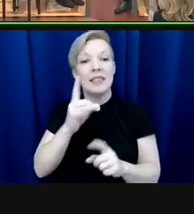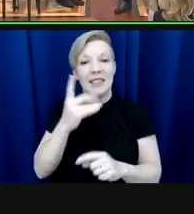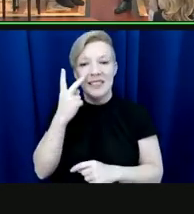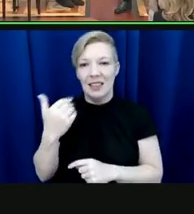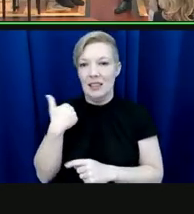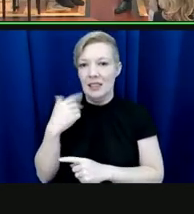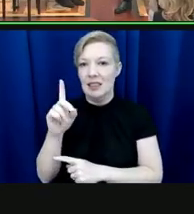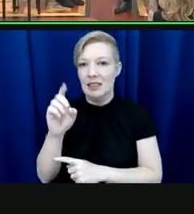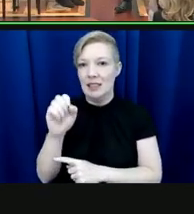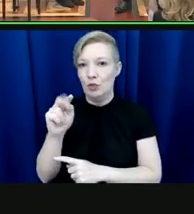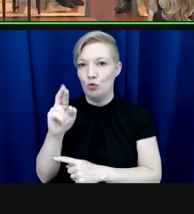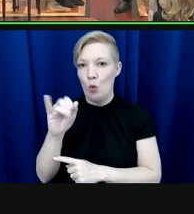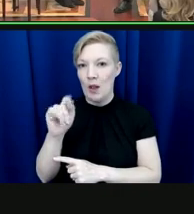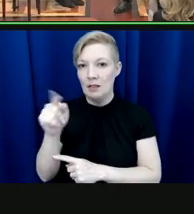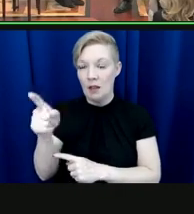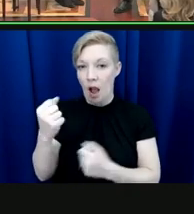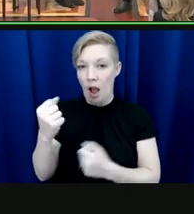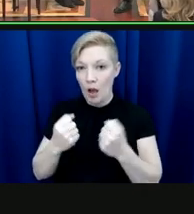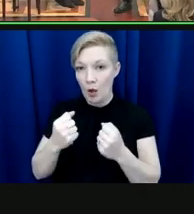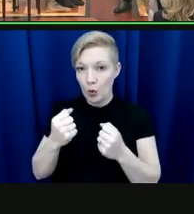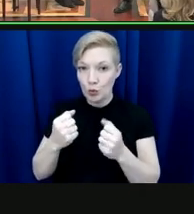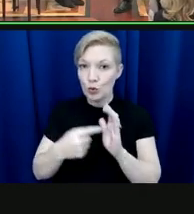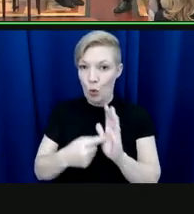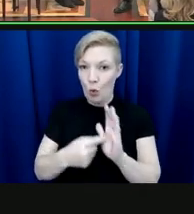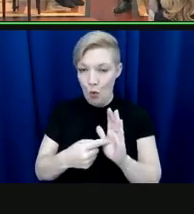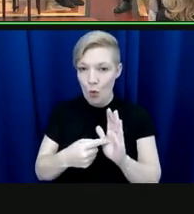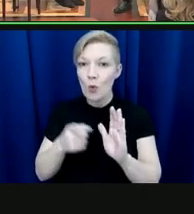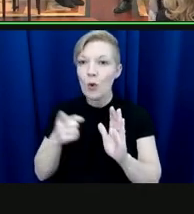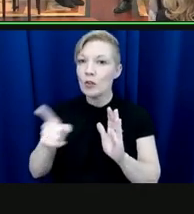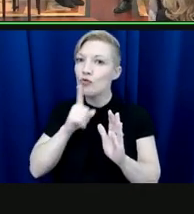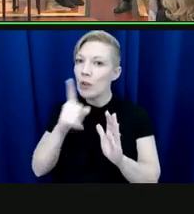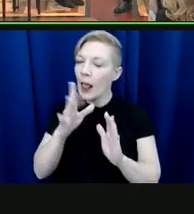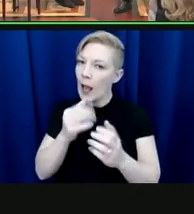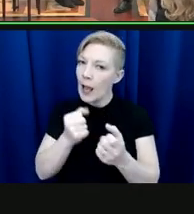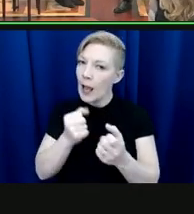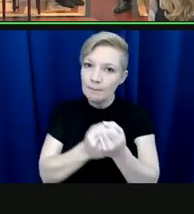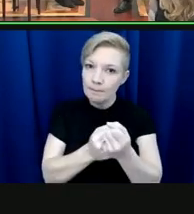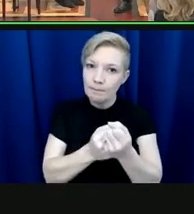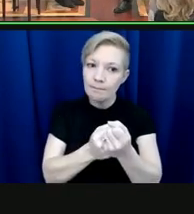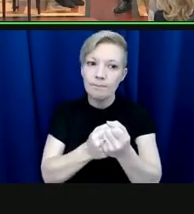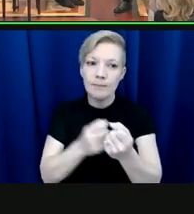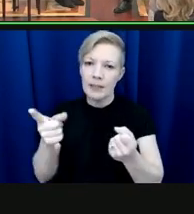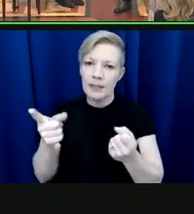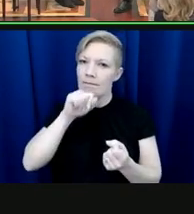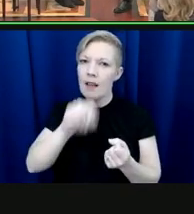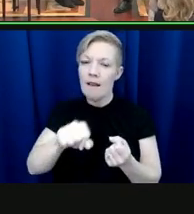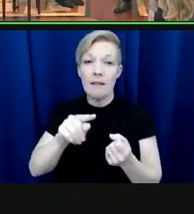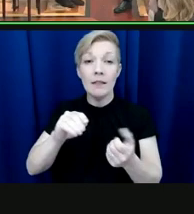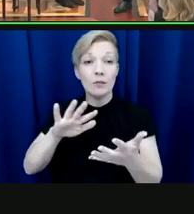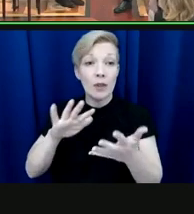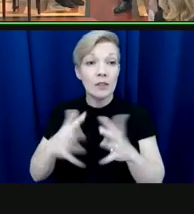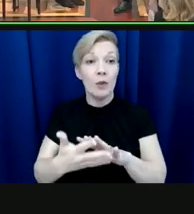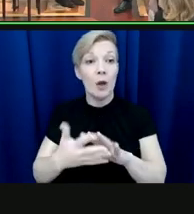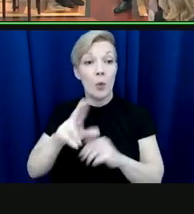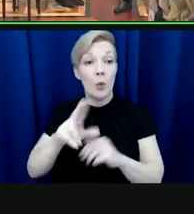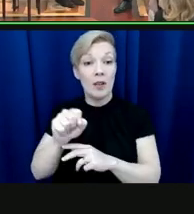a leading envoy on one of his labors of love and transforming the U.S. auto industry.